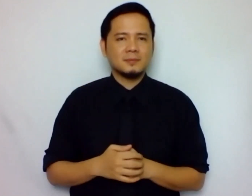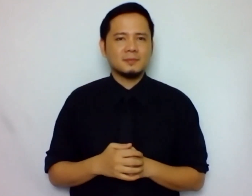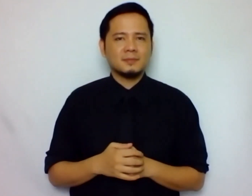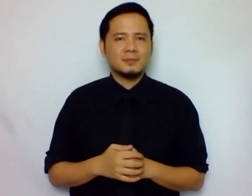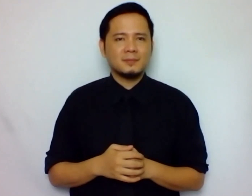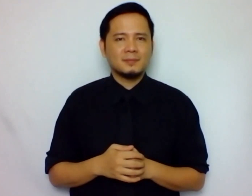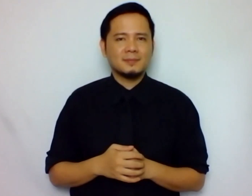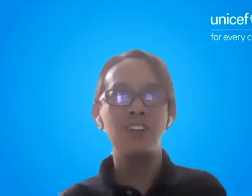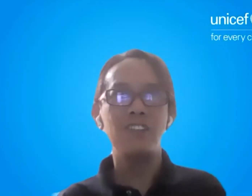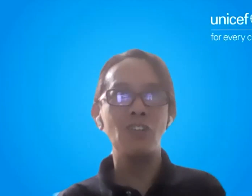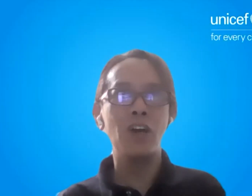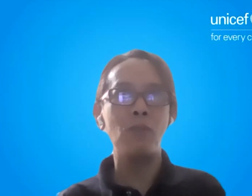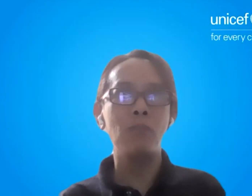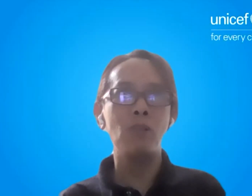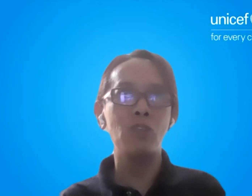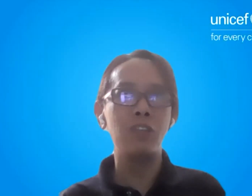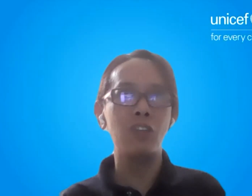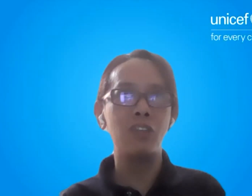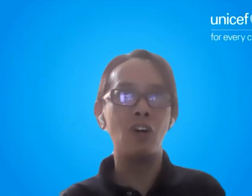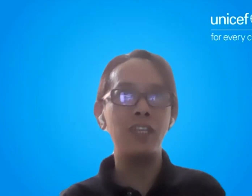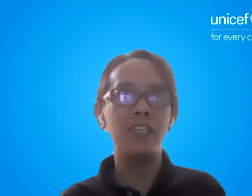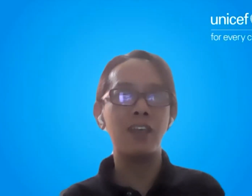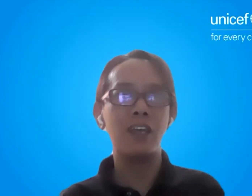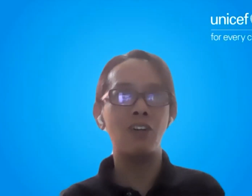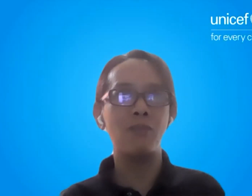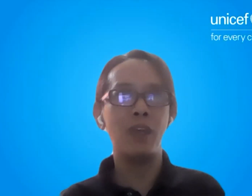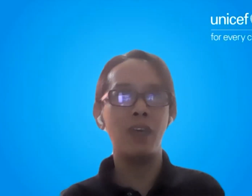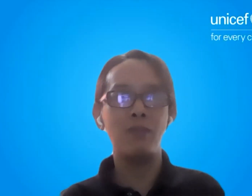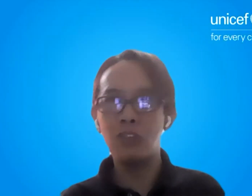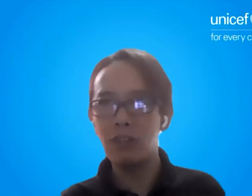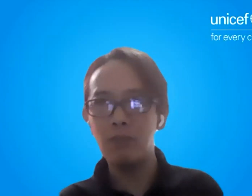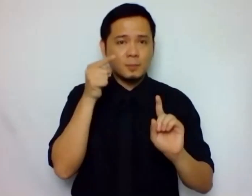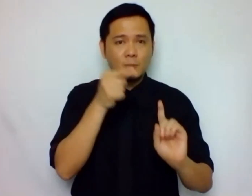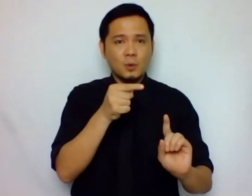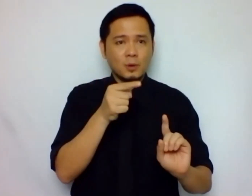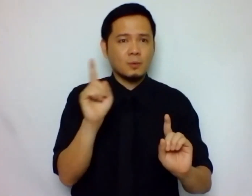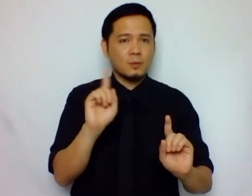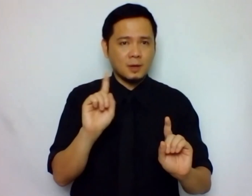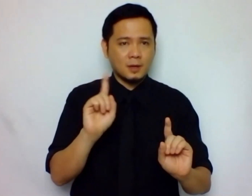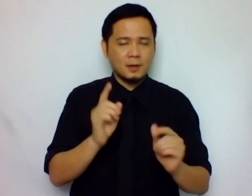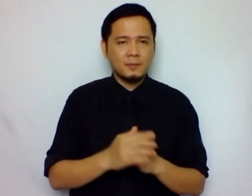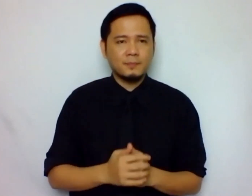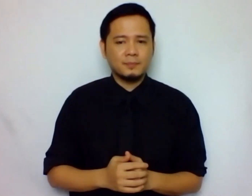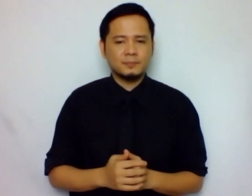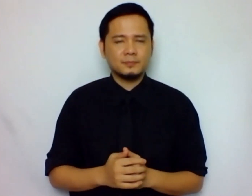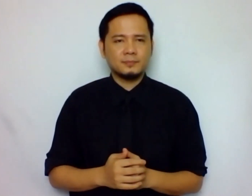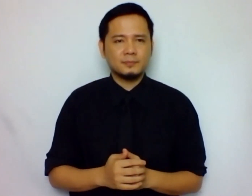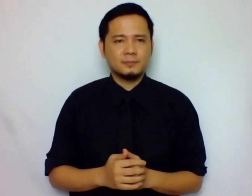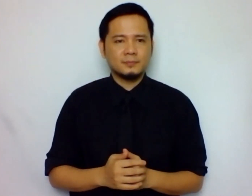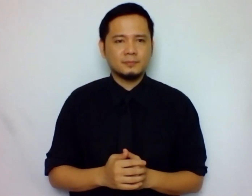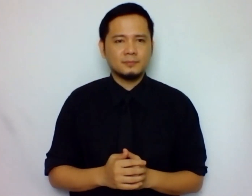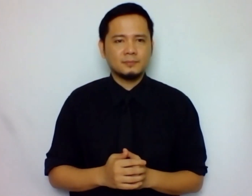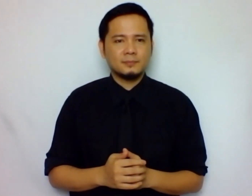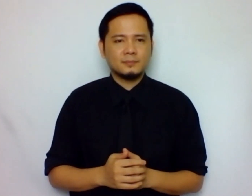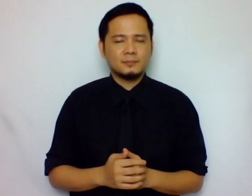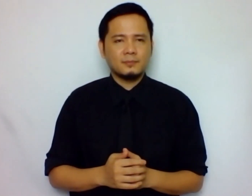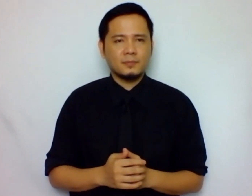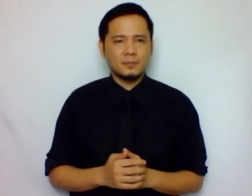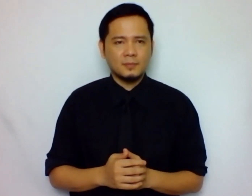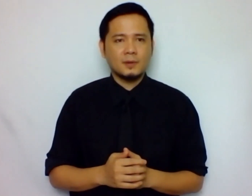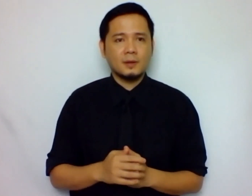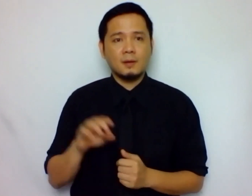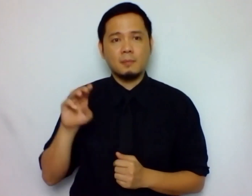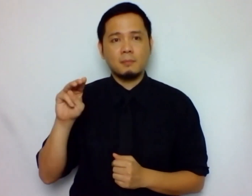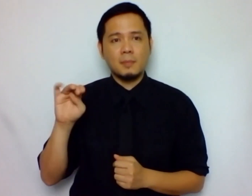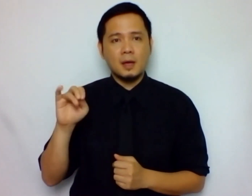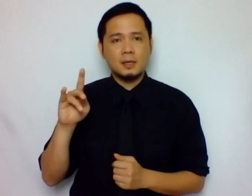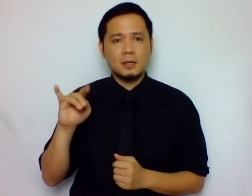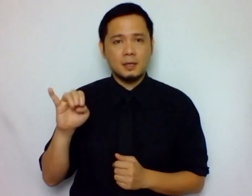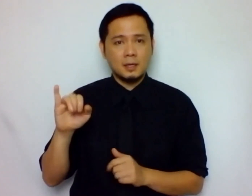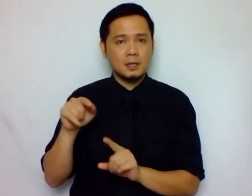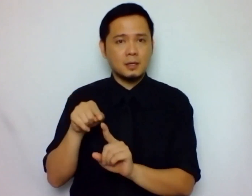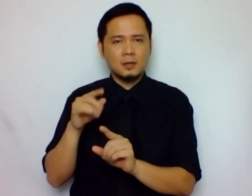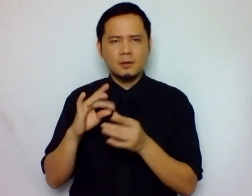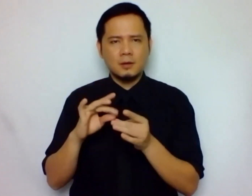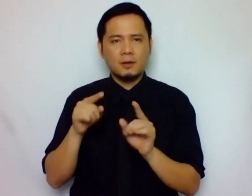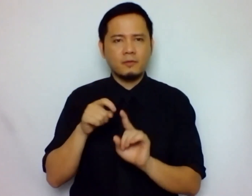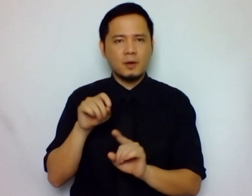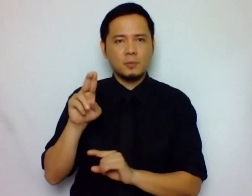I think the point there Doc Nina, Doc Bev, Macky, is also related to what Doc Macky mentioned earlier on UNICEF and the word equitable.